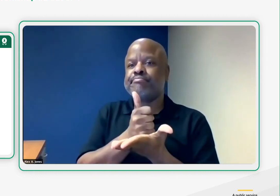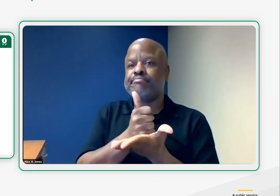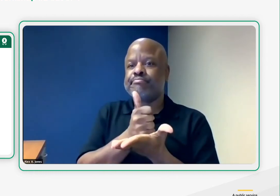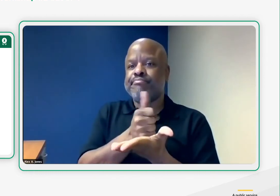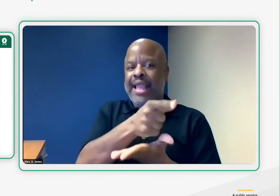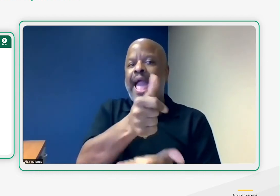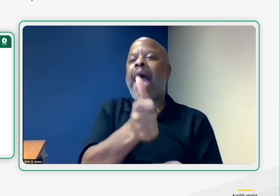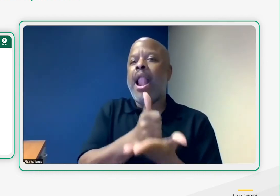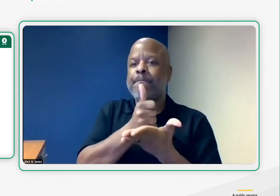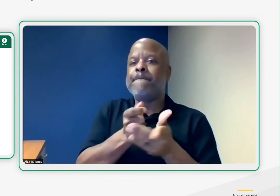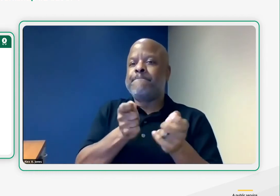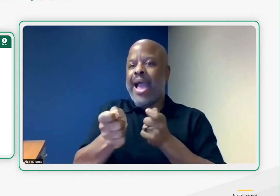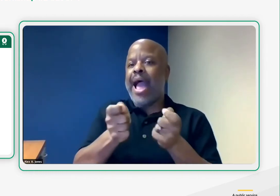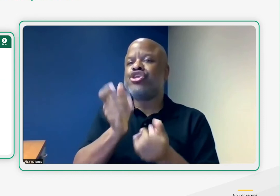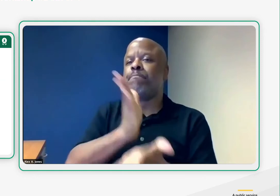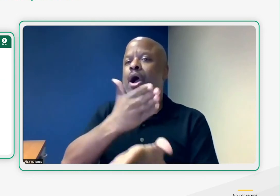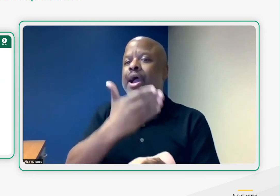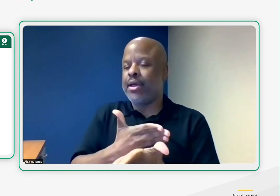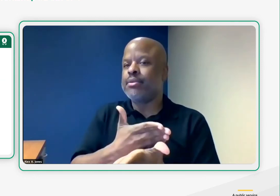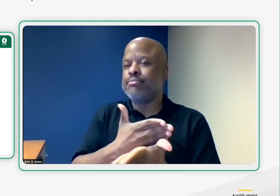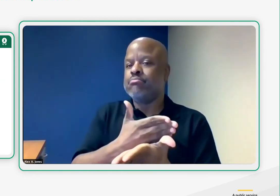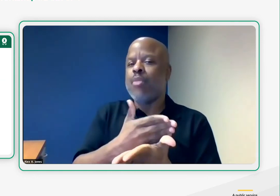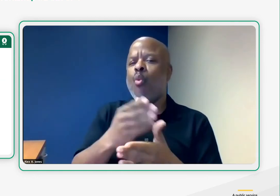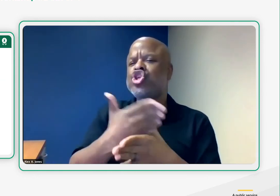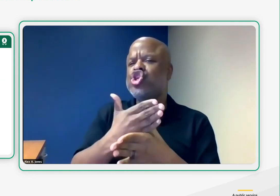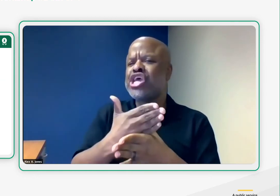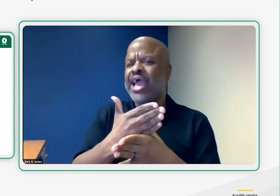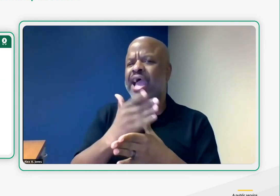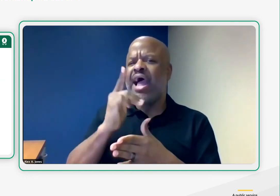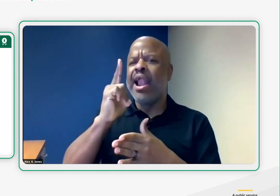So, this is a way to help manage and set a budget to allocate appropriately.